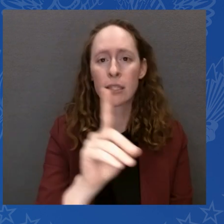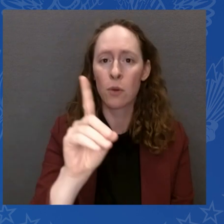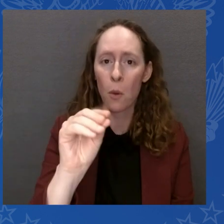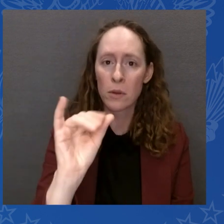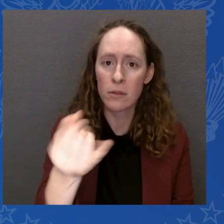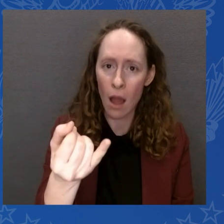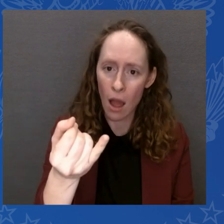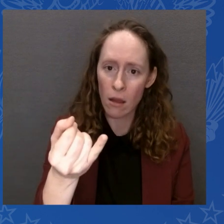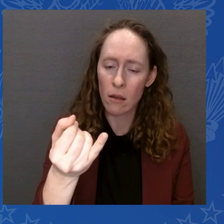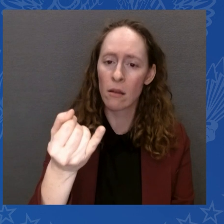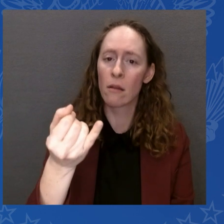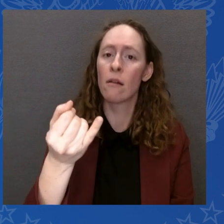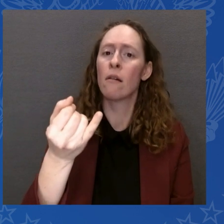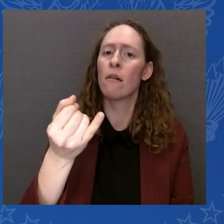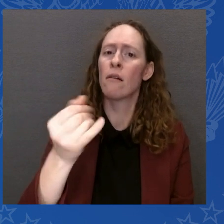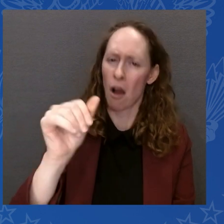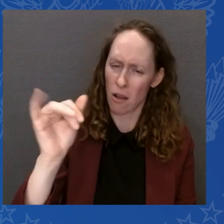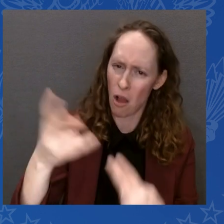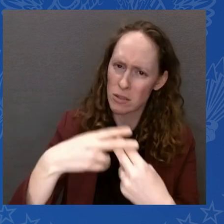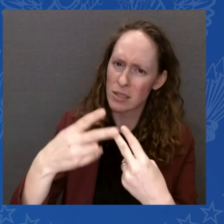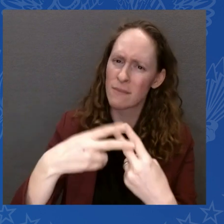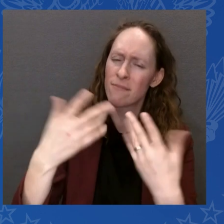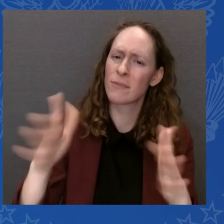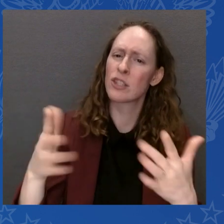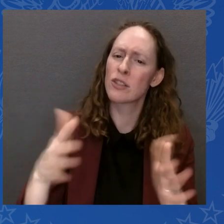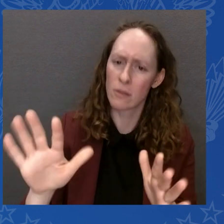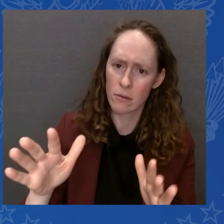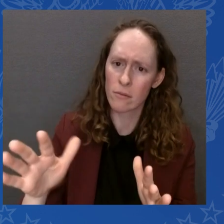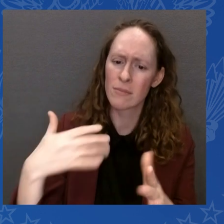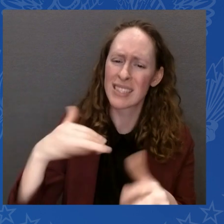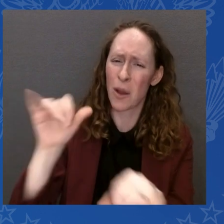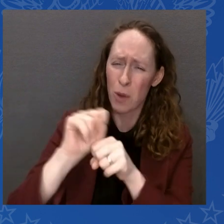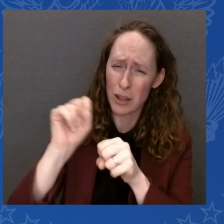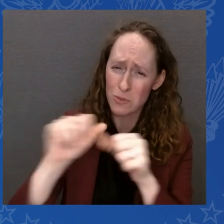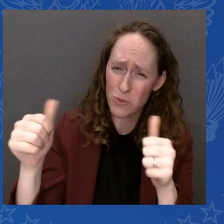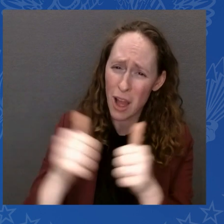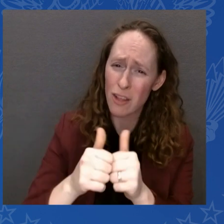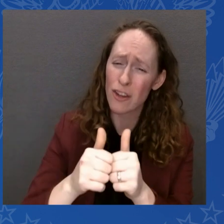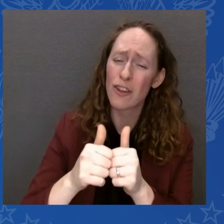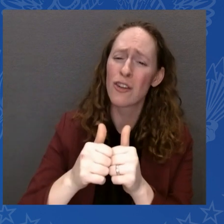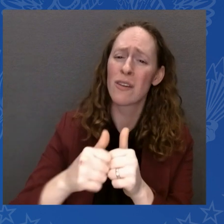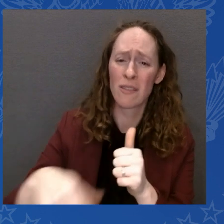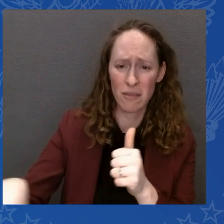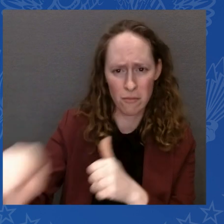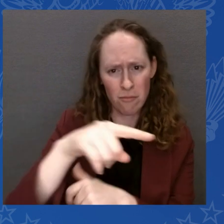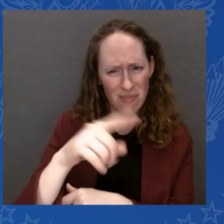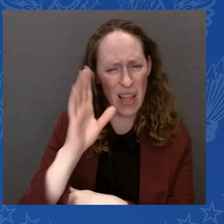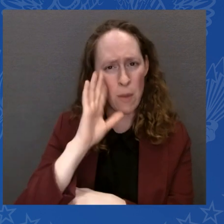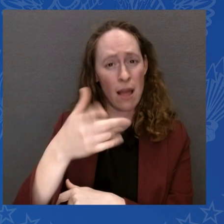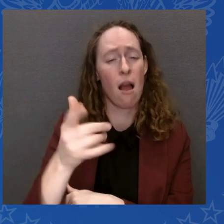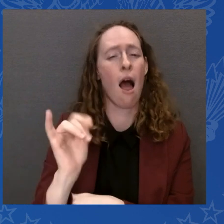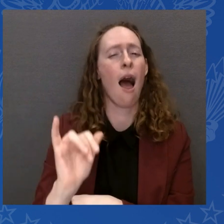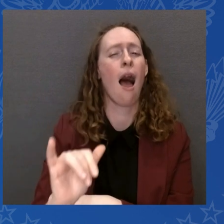I think you're going to find there's nothing there. I have no regrets. I'm following what the lawyers have told me they want me to do.